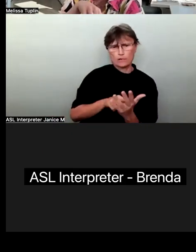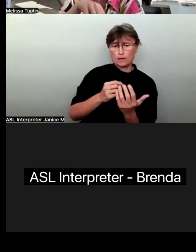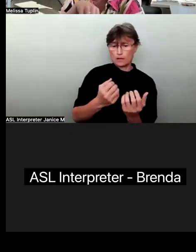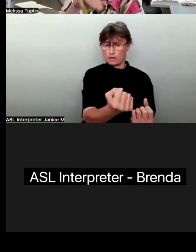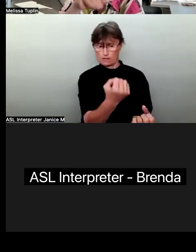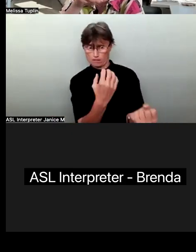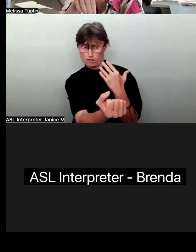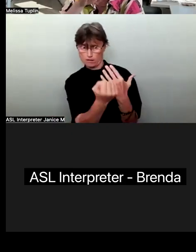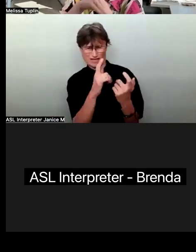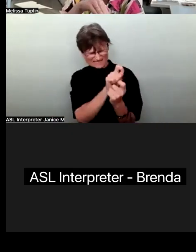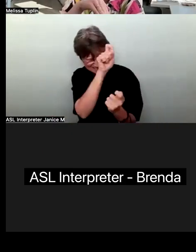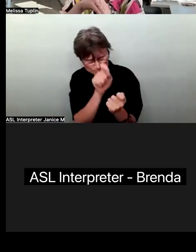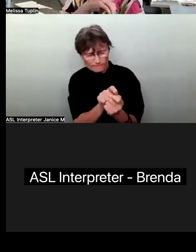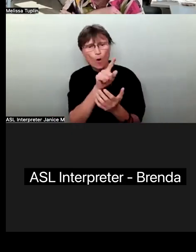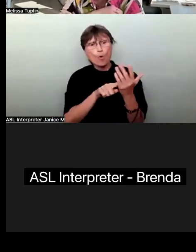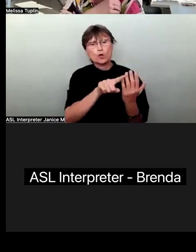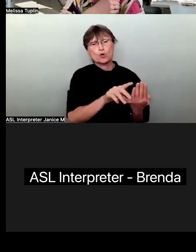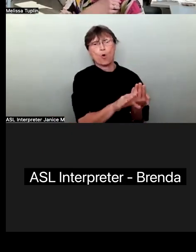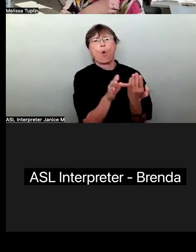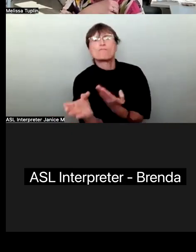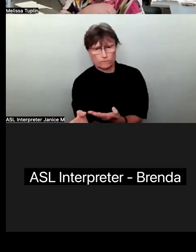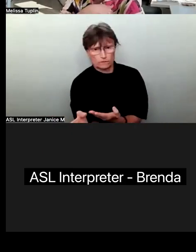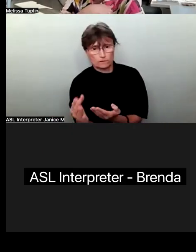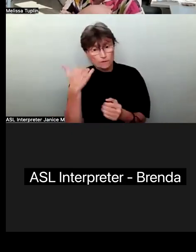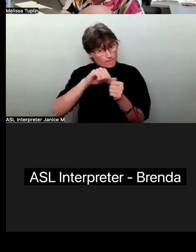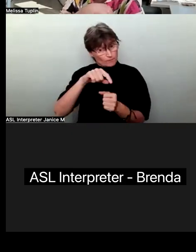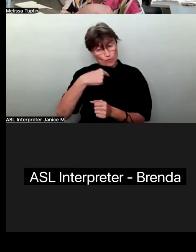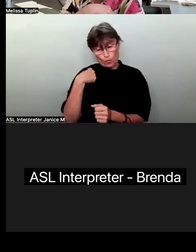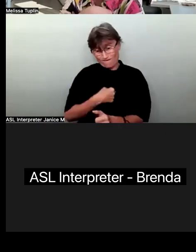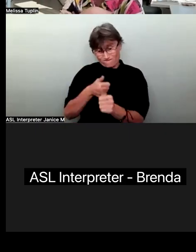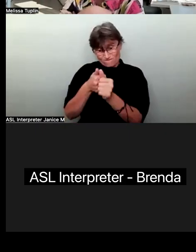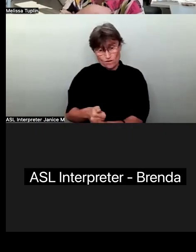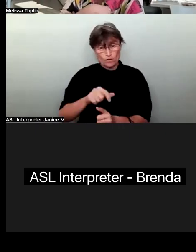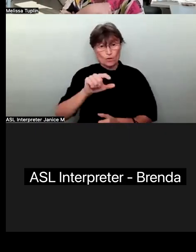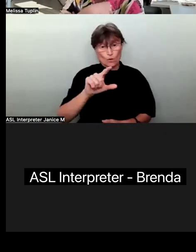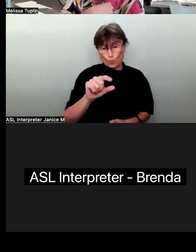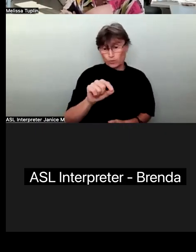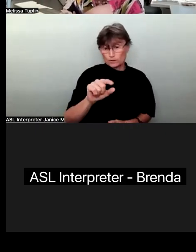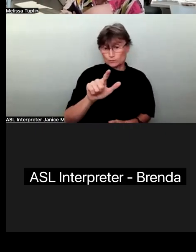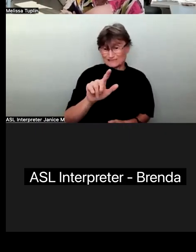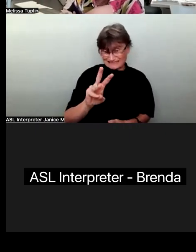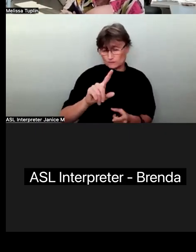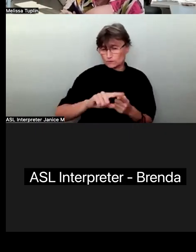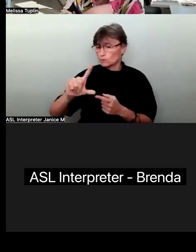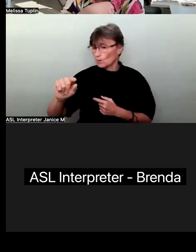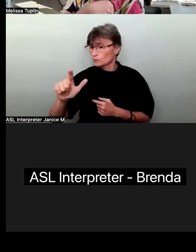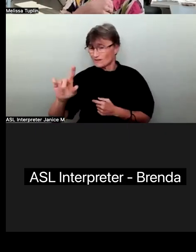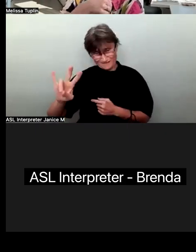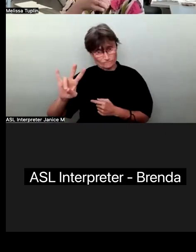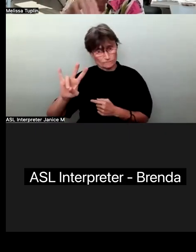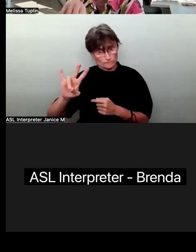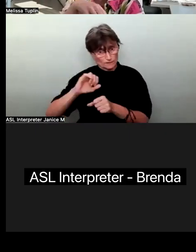is for the 2026 and 2027 funding years, focus on your upcoming programming plans, as the